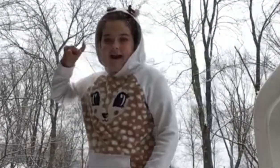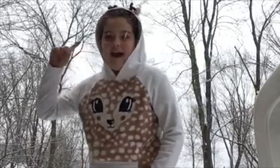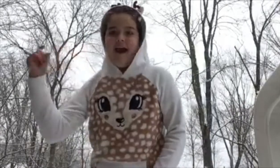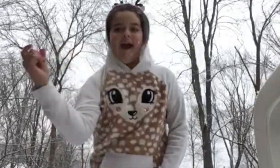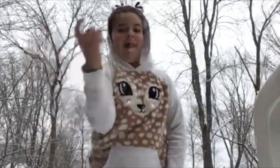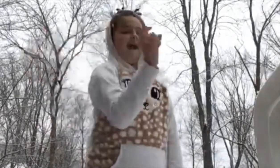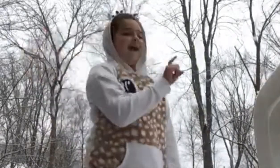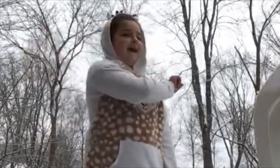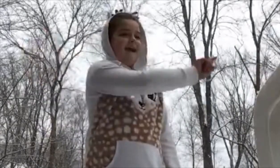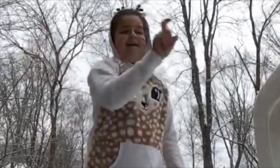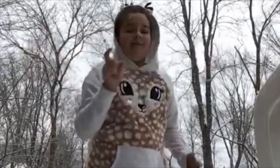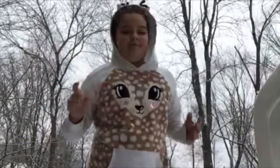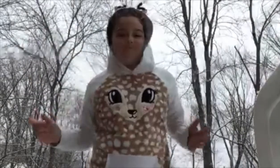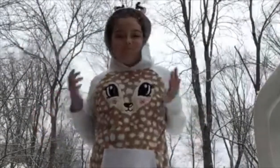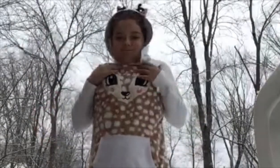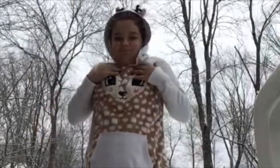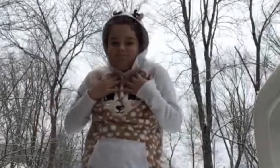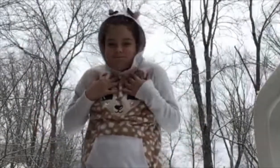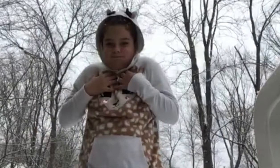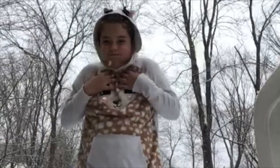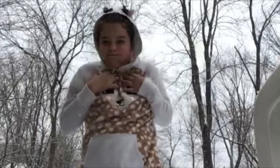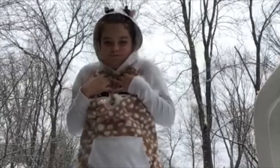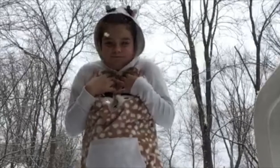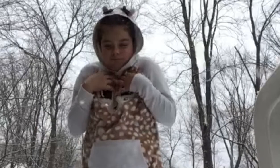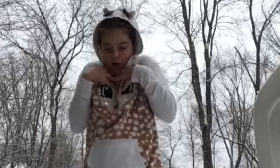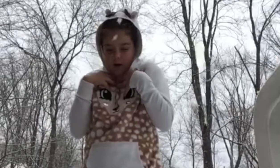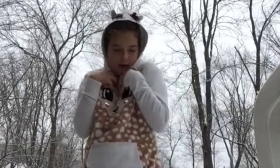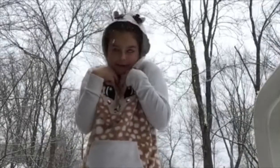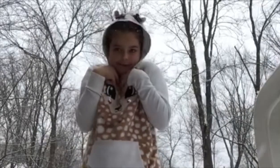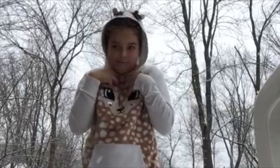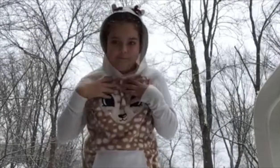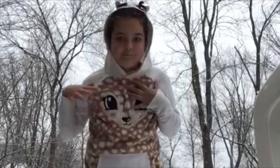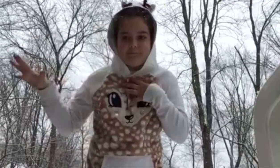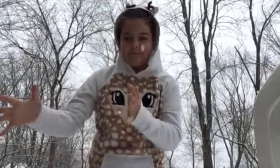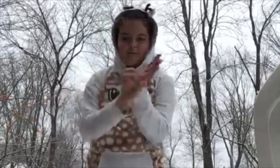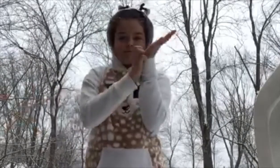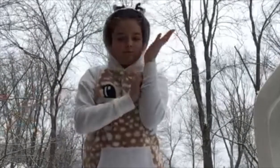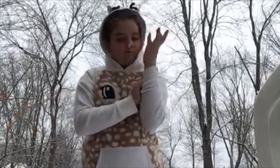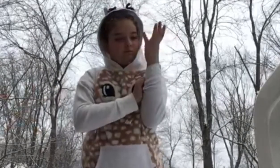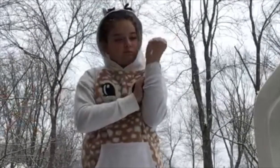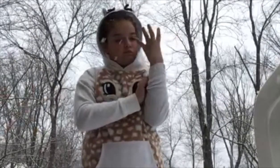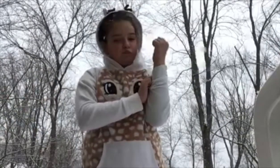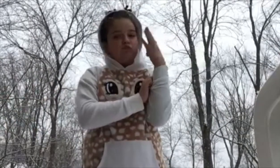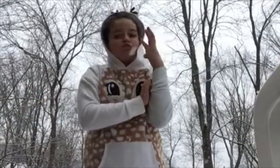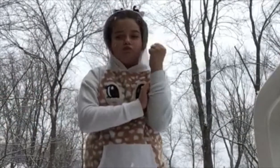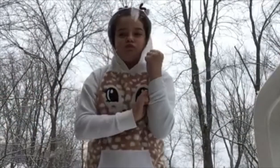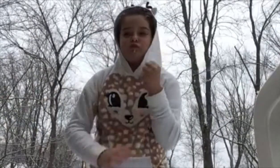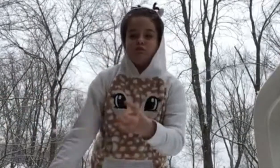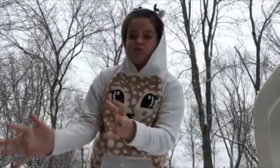i run through the snow grab my coat warm around me put on my